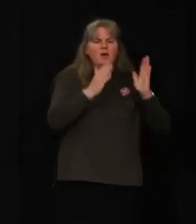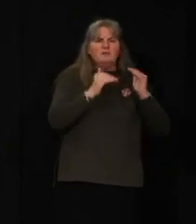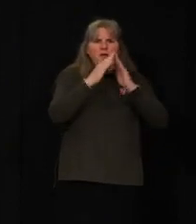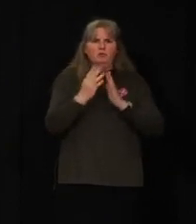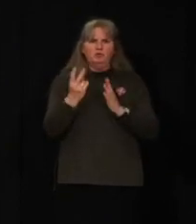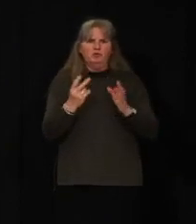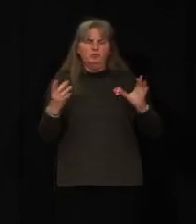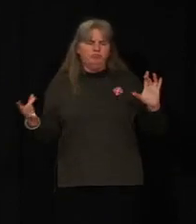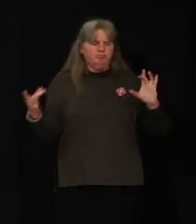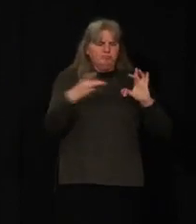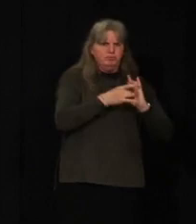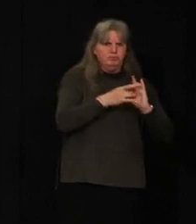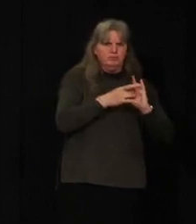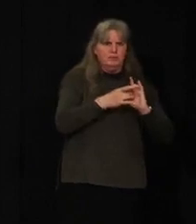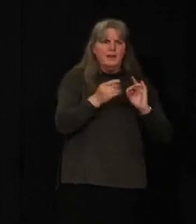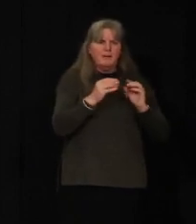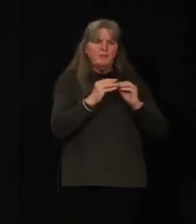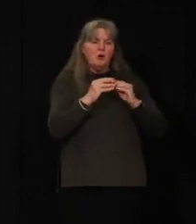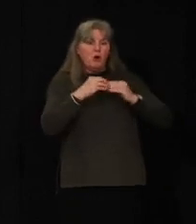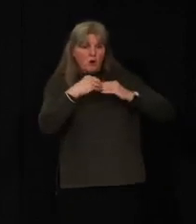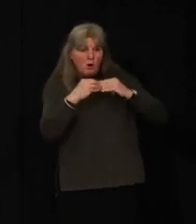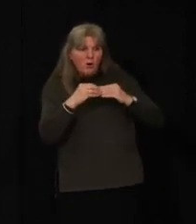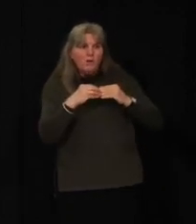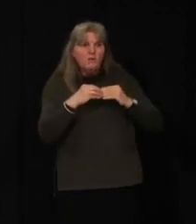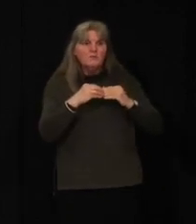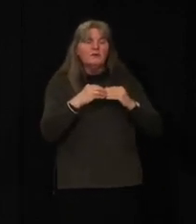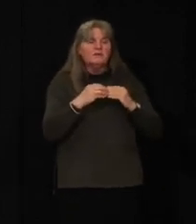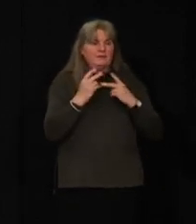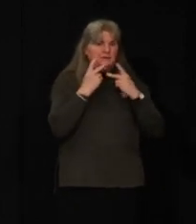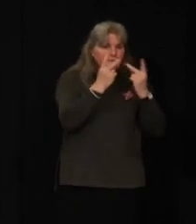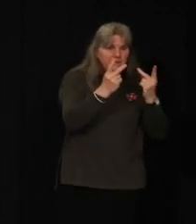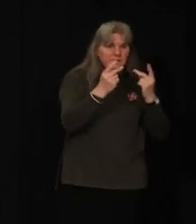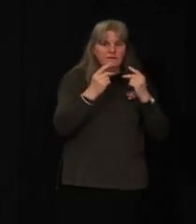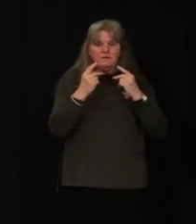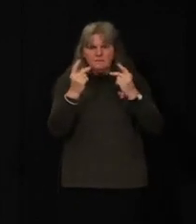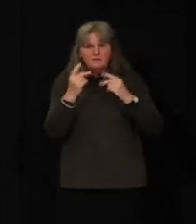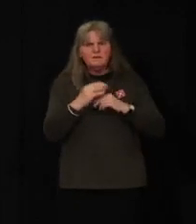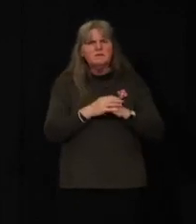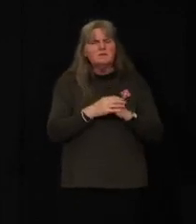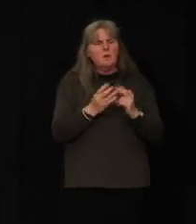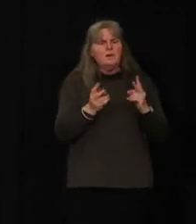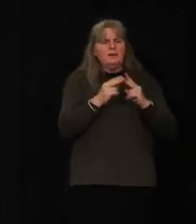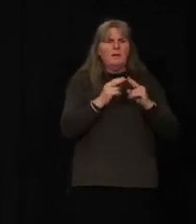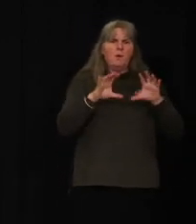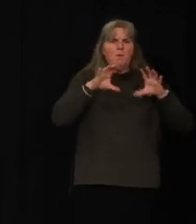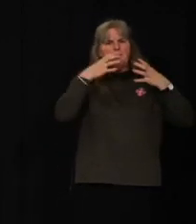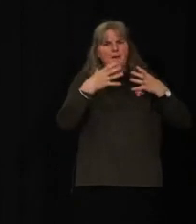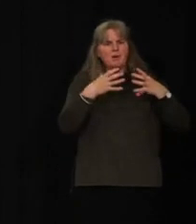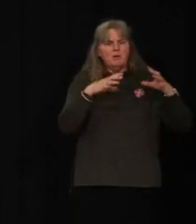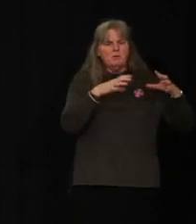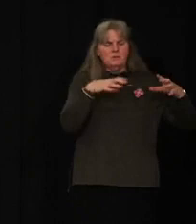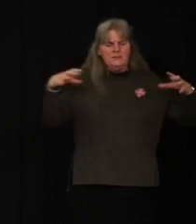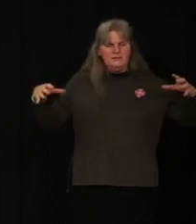And now that there has been some loosening of restrictions around visiting, how can people stay